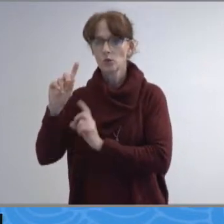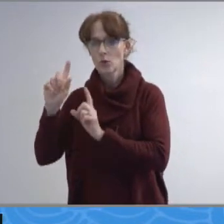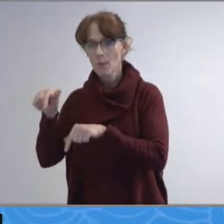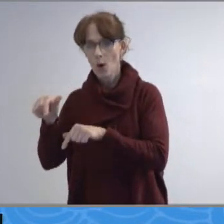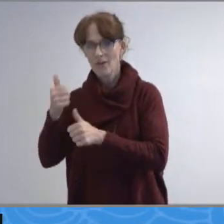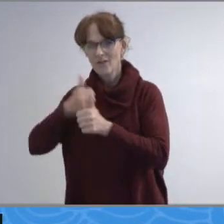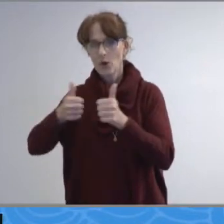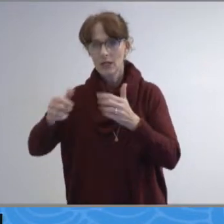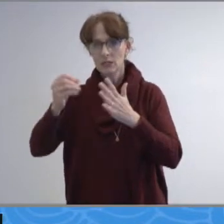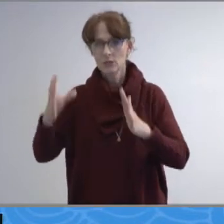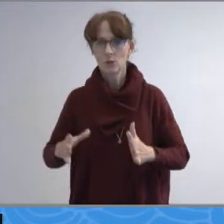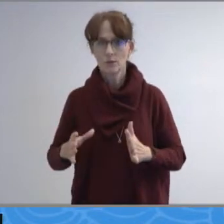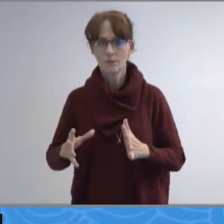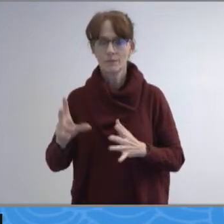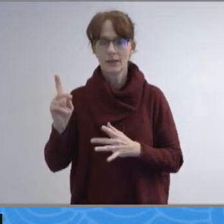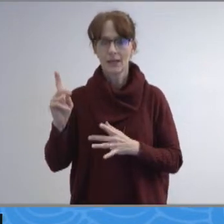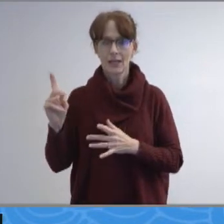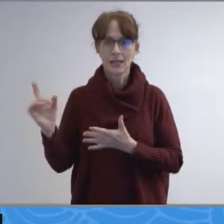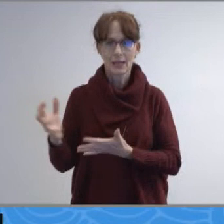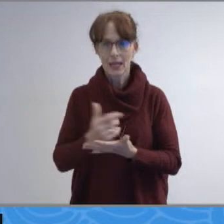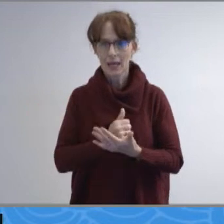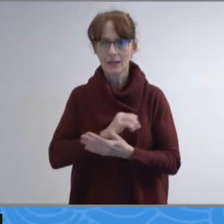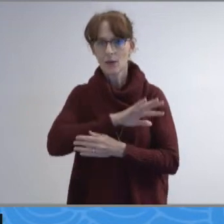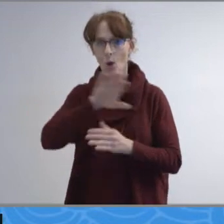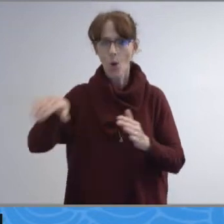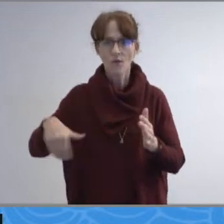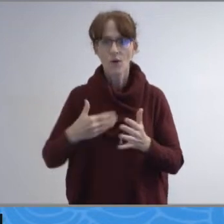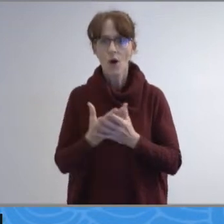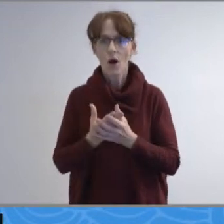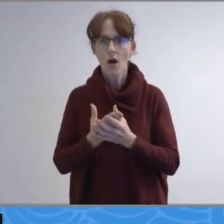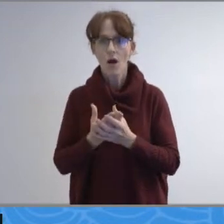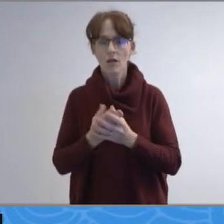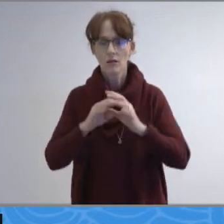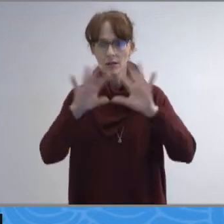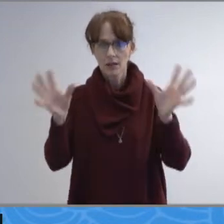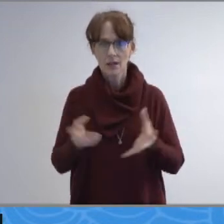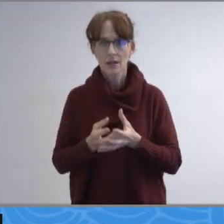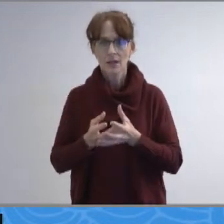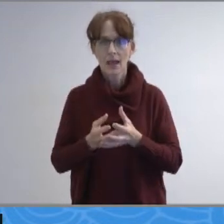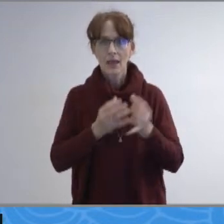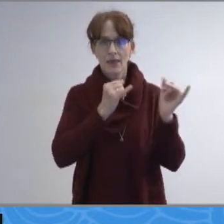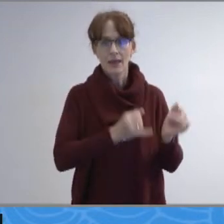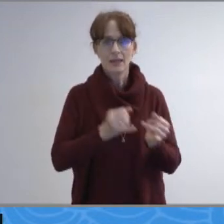This data includes students overall results and results by domain.